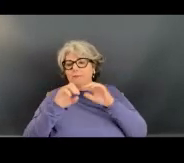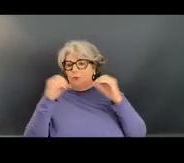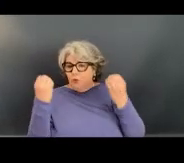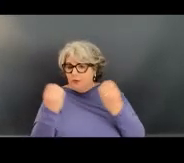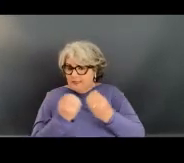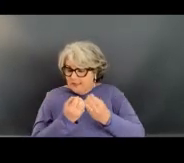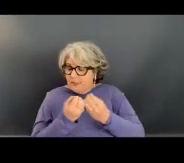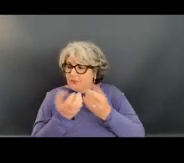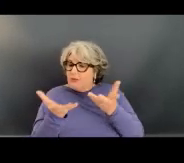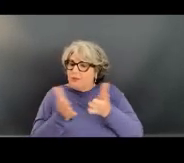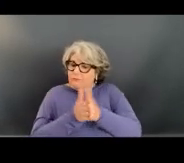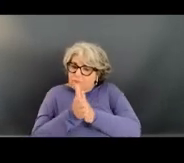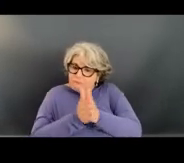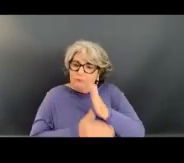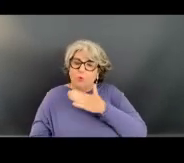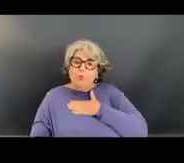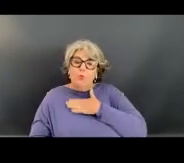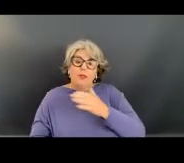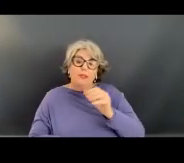wanting and willing to work with teachers.